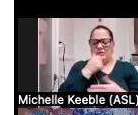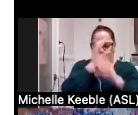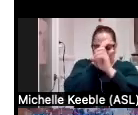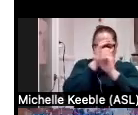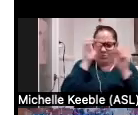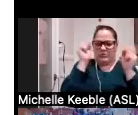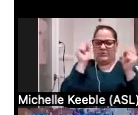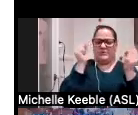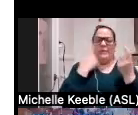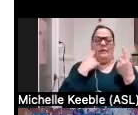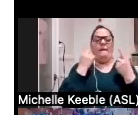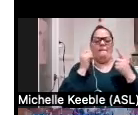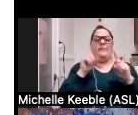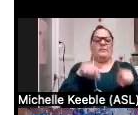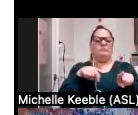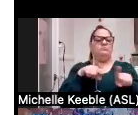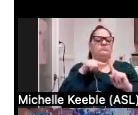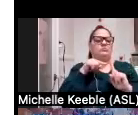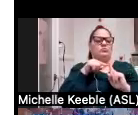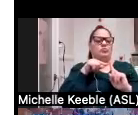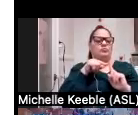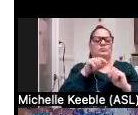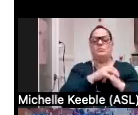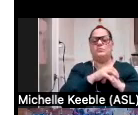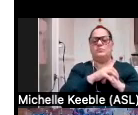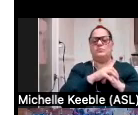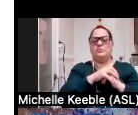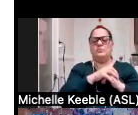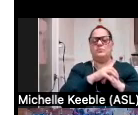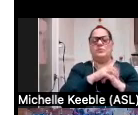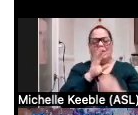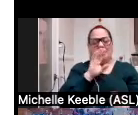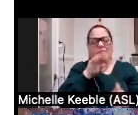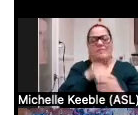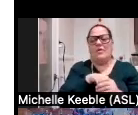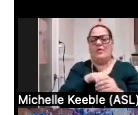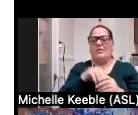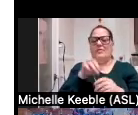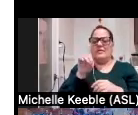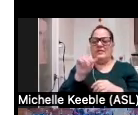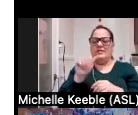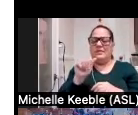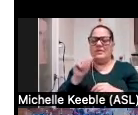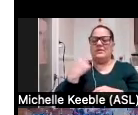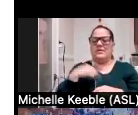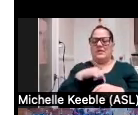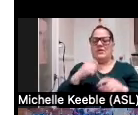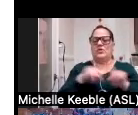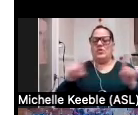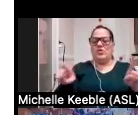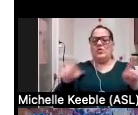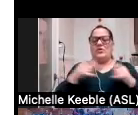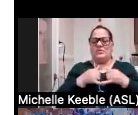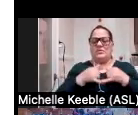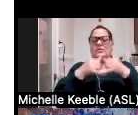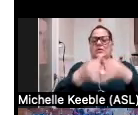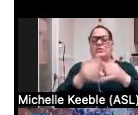And more often than not, um it involves disability study scholarship as part of their curriculum